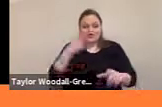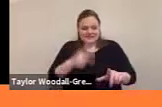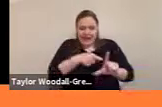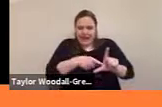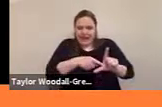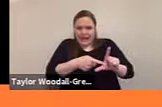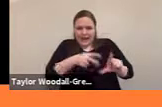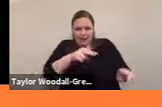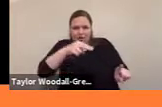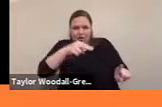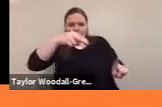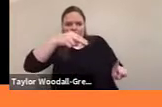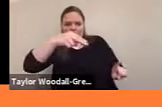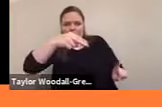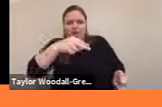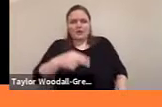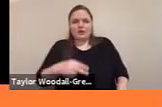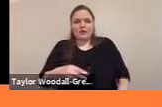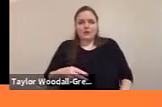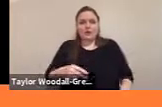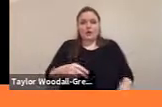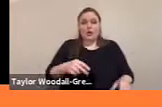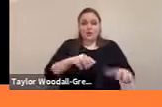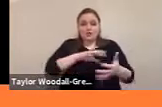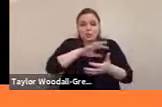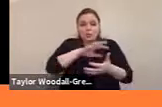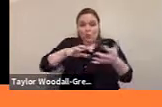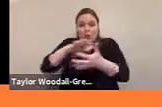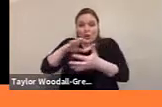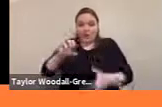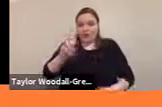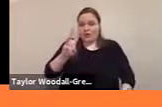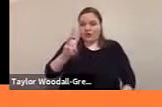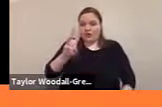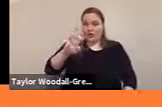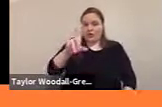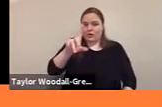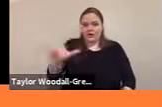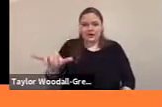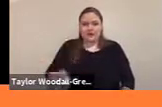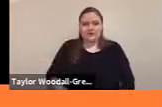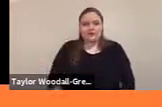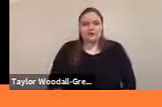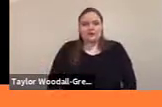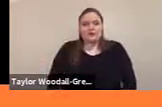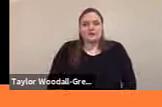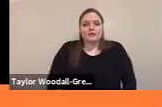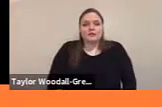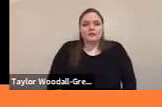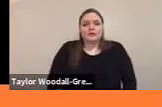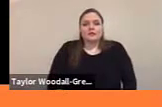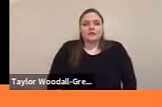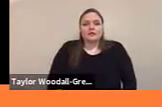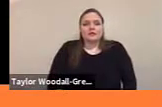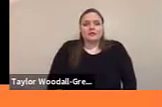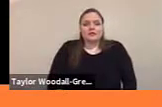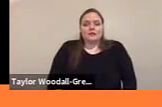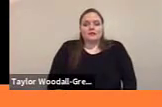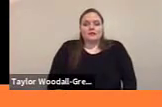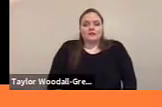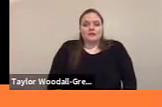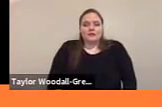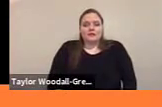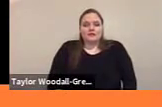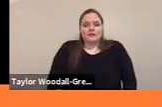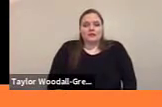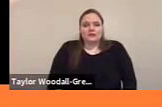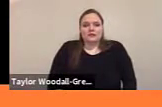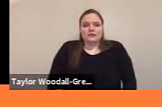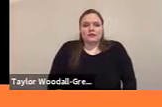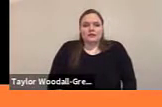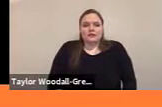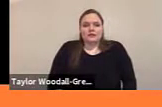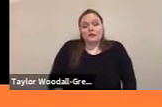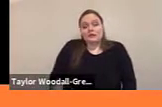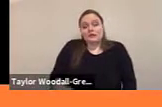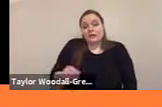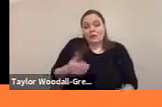or swirling, or parts of it might even disappear, as you can see here.